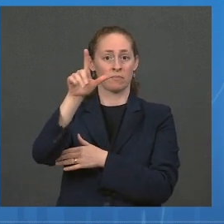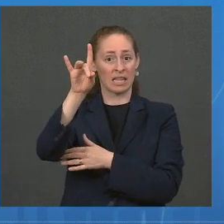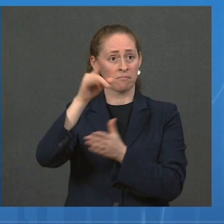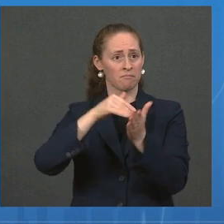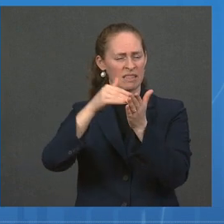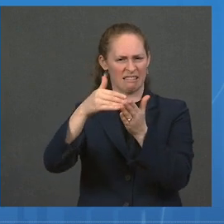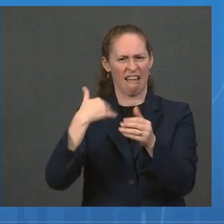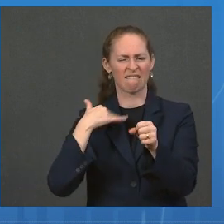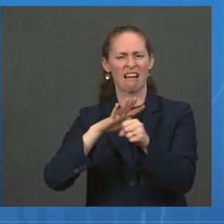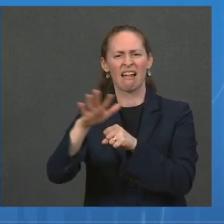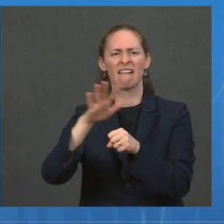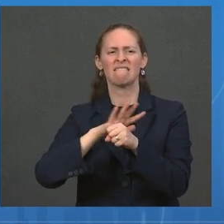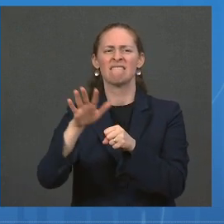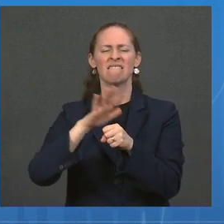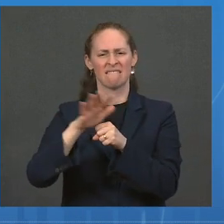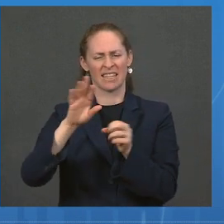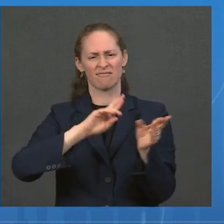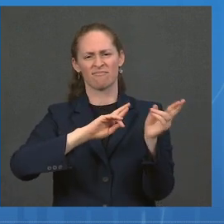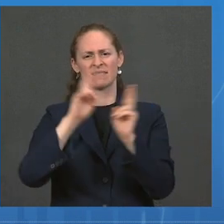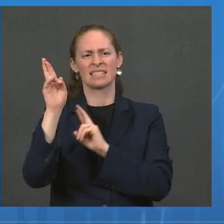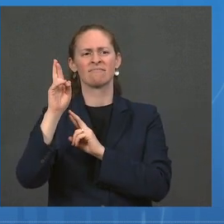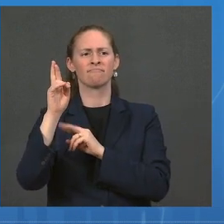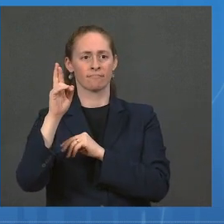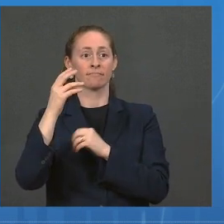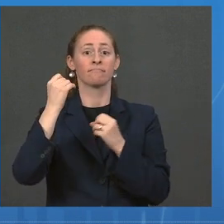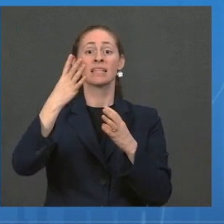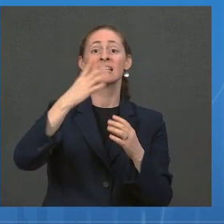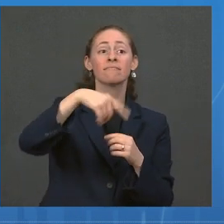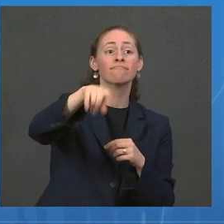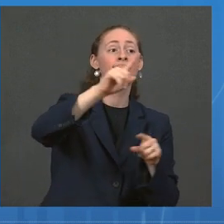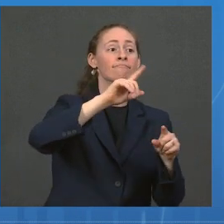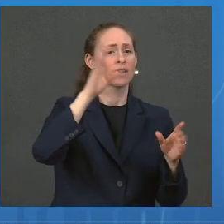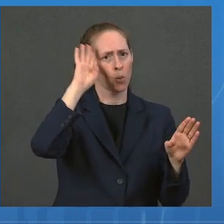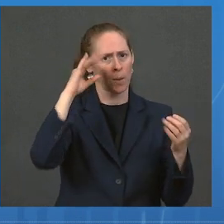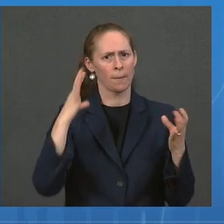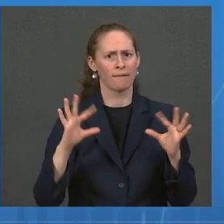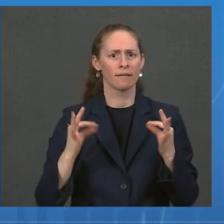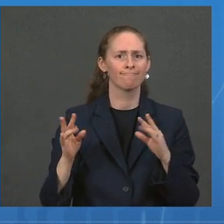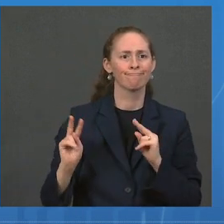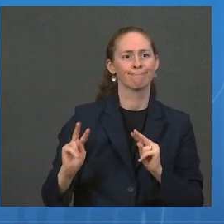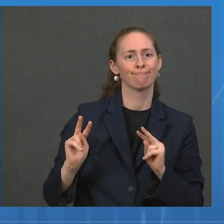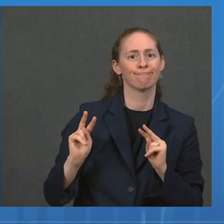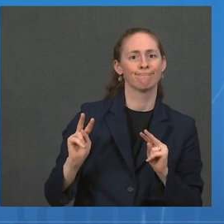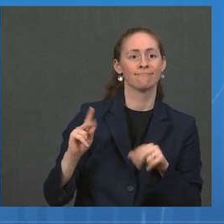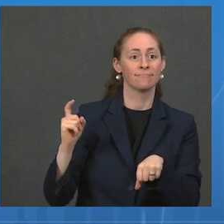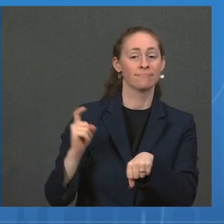There are many families that are eagerly awaiting the opportunity to get vaccinated. And as Dr. Murthy said,